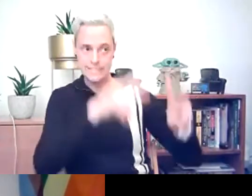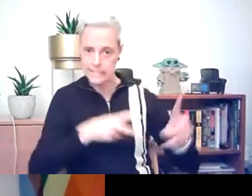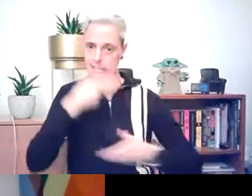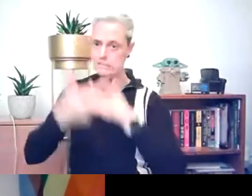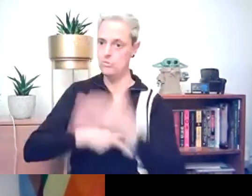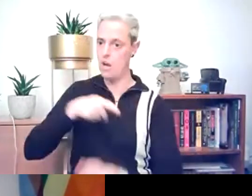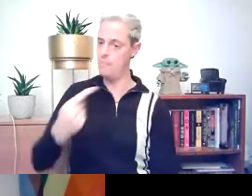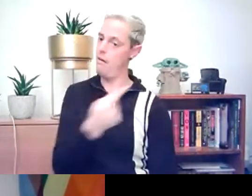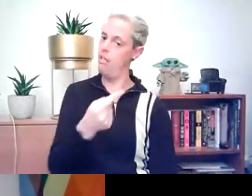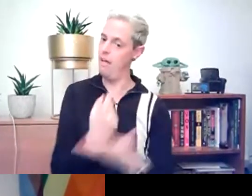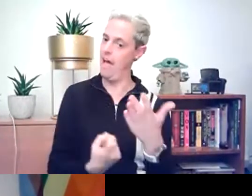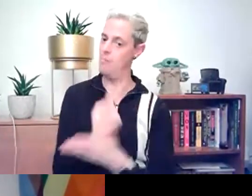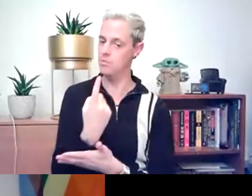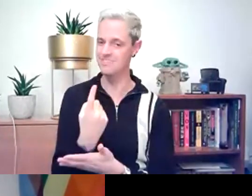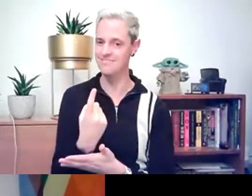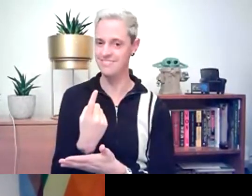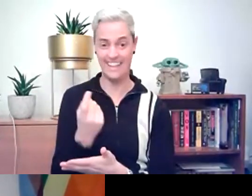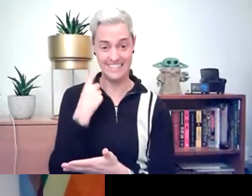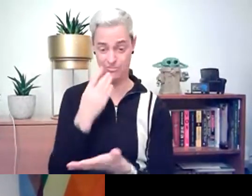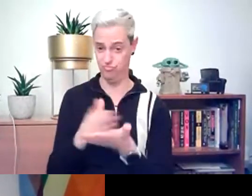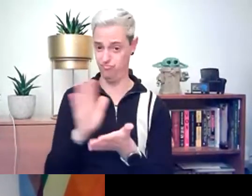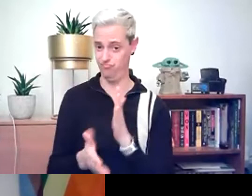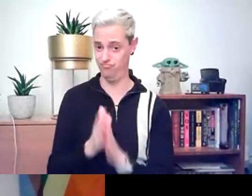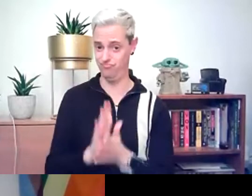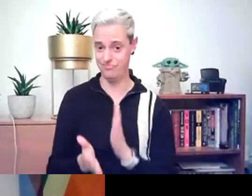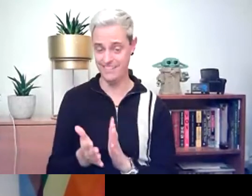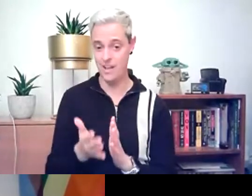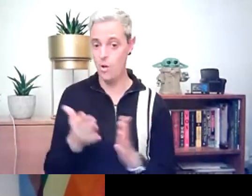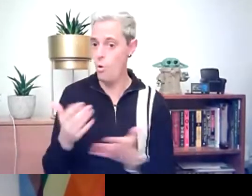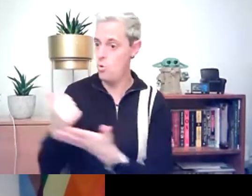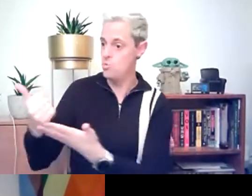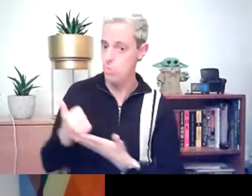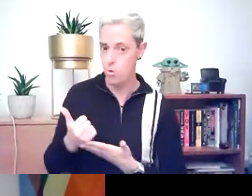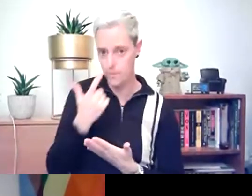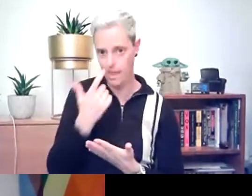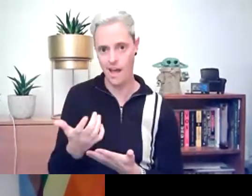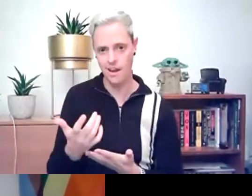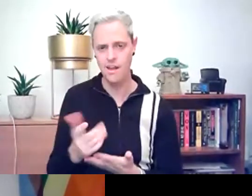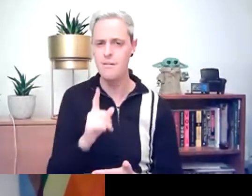and yeah and then it then it means you can, if it's available you can access some support for it. 18:32:23 If it's that everyday kind of drip